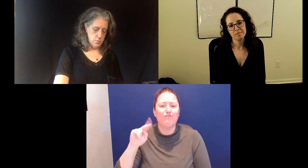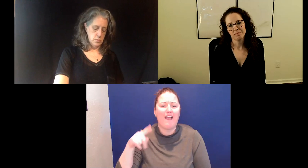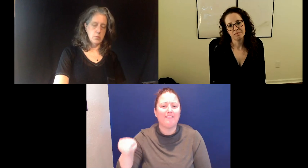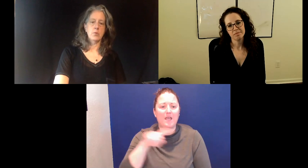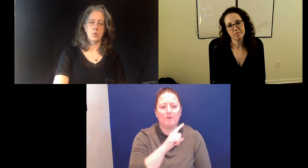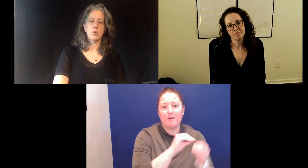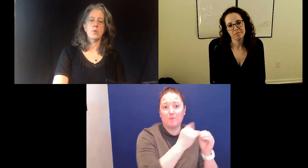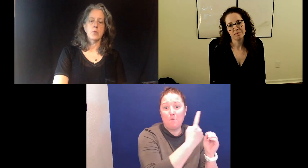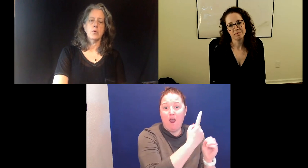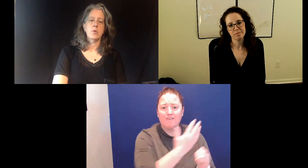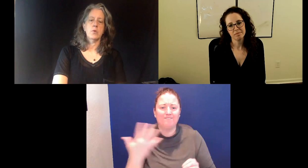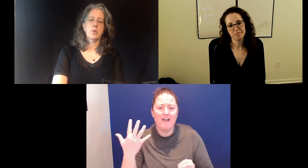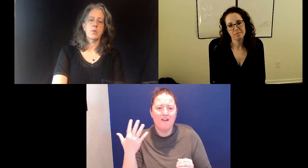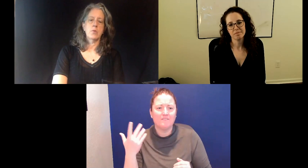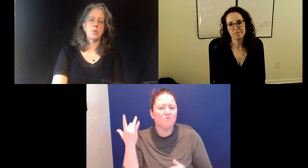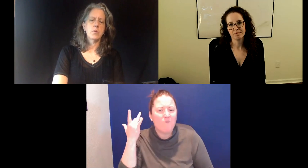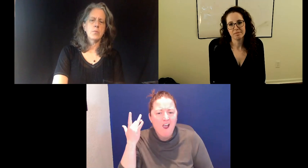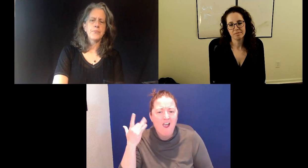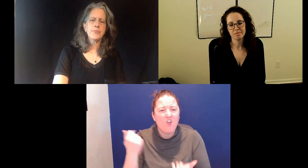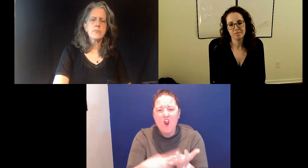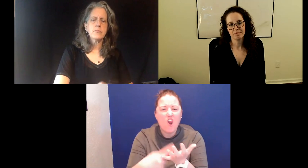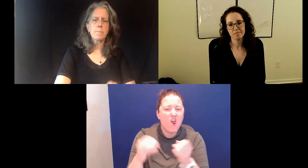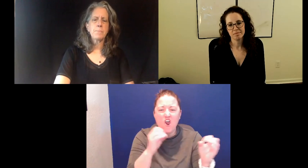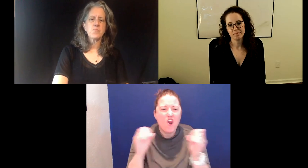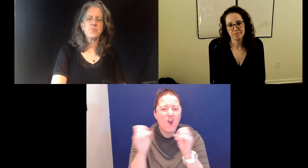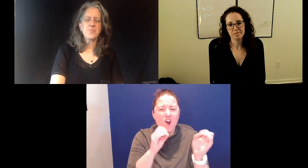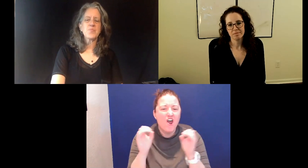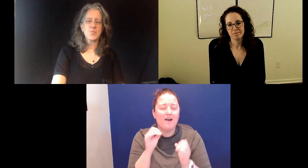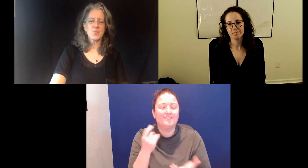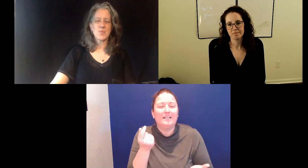up and we have visually we can see everything if we're talking about one to five we have to talk